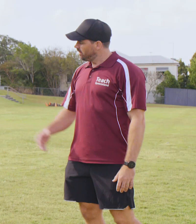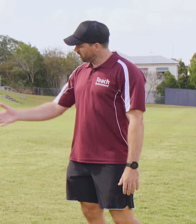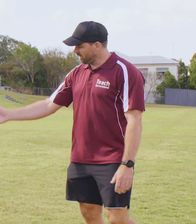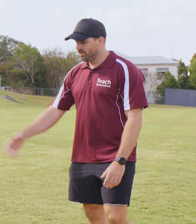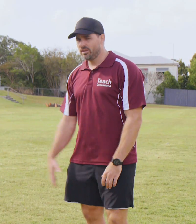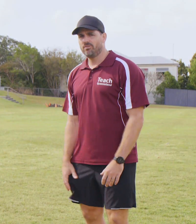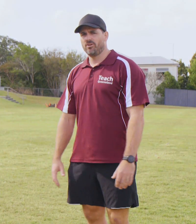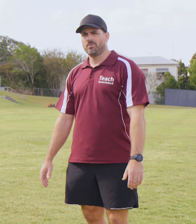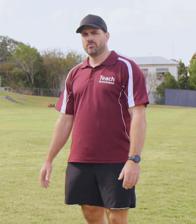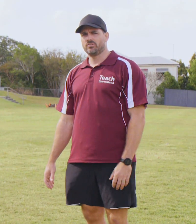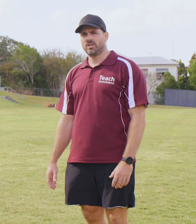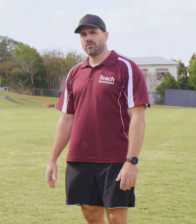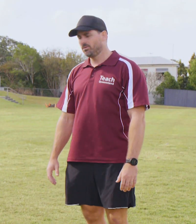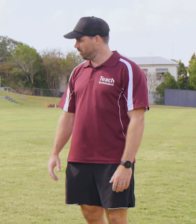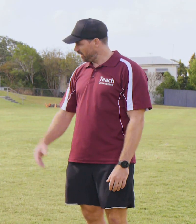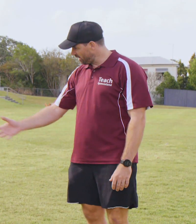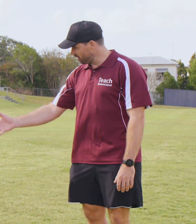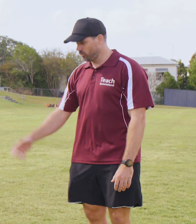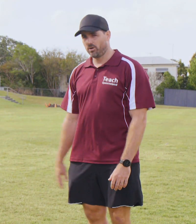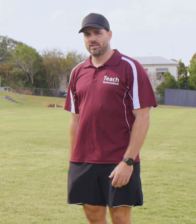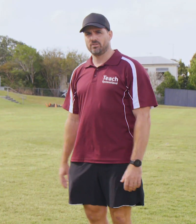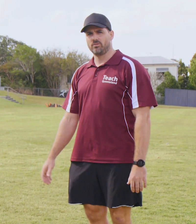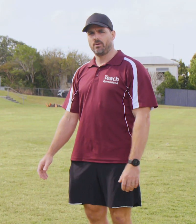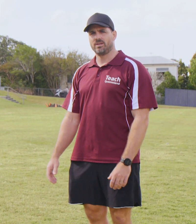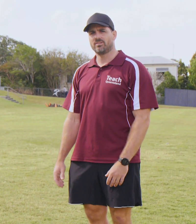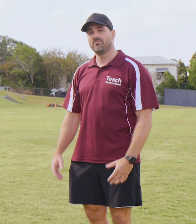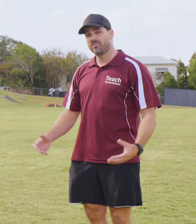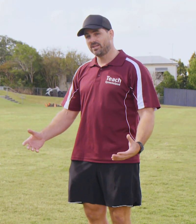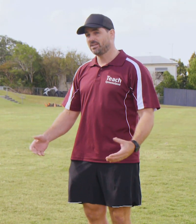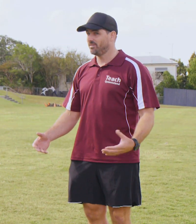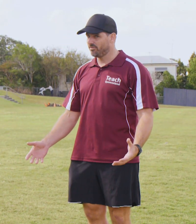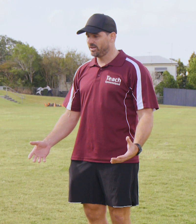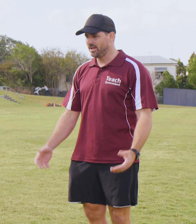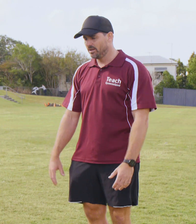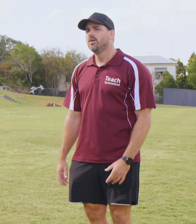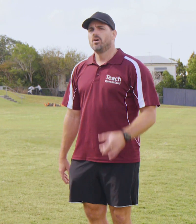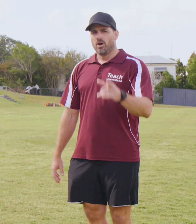Evie, thank you for sharing with me your ideas on how to stay physically active every day.